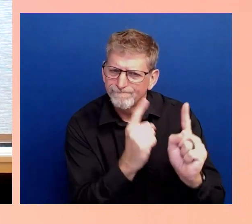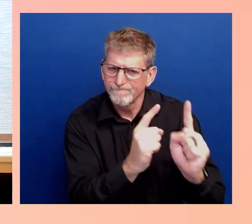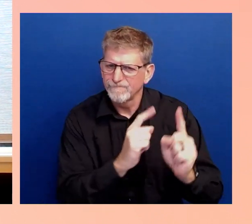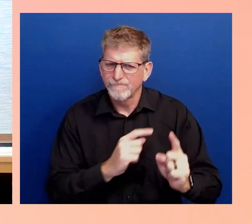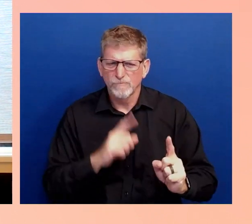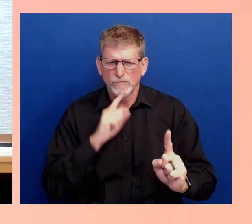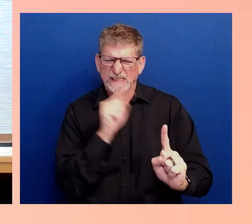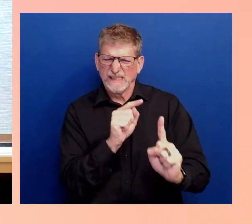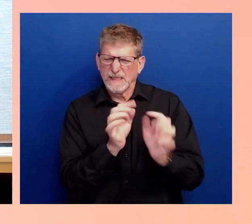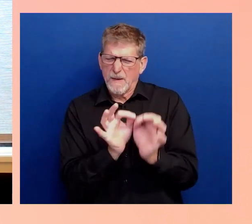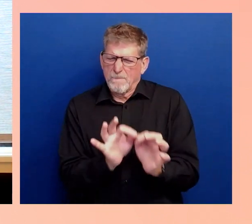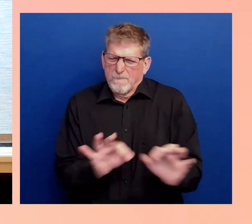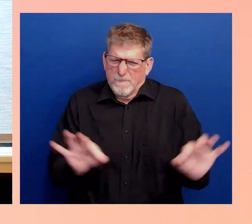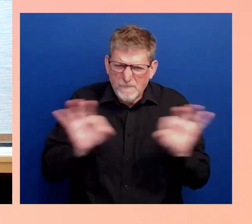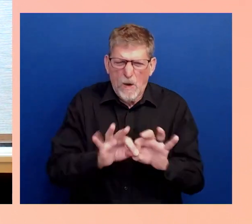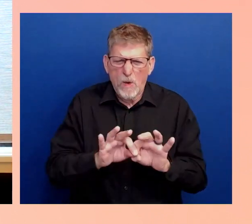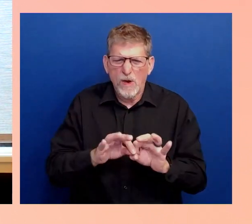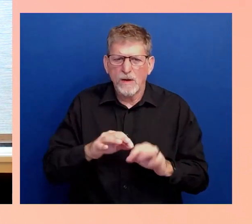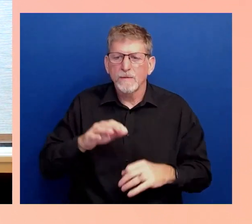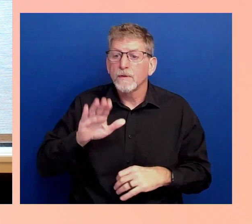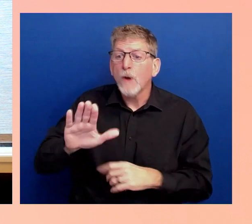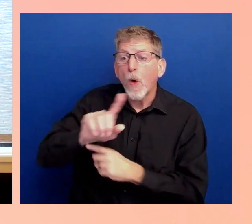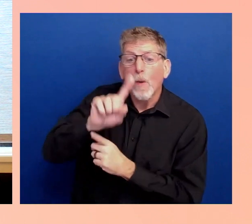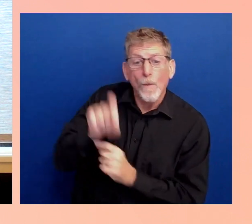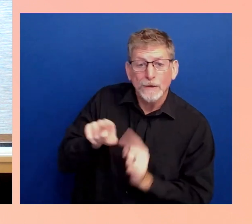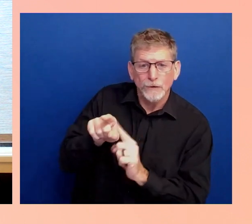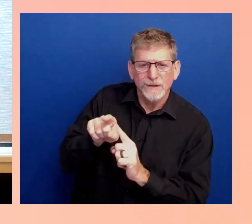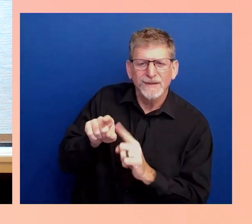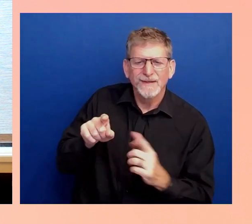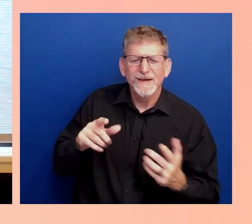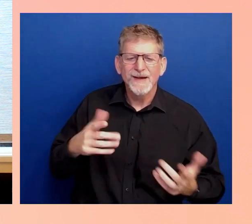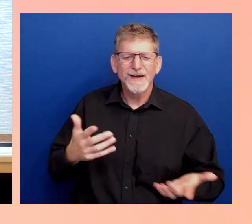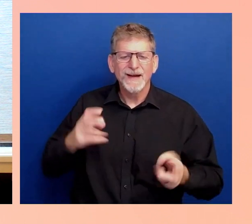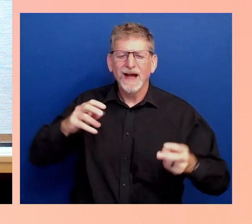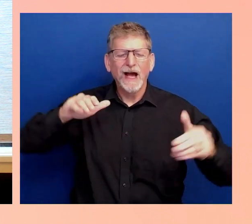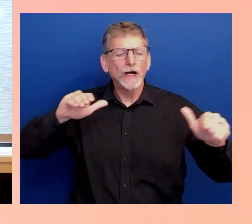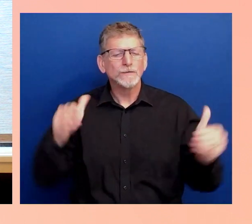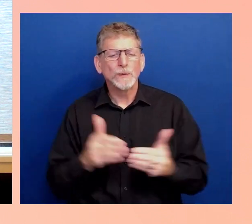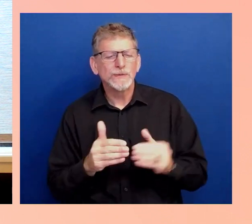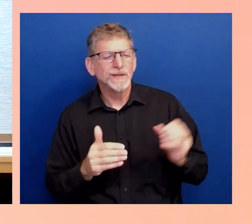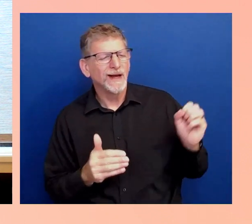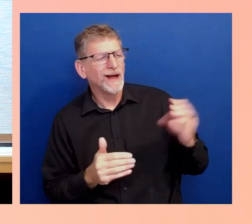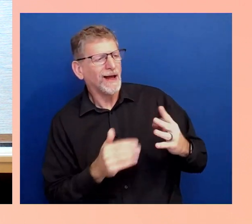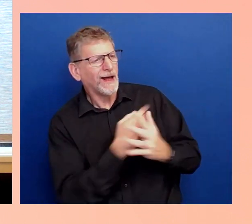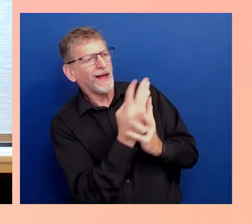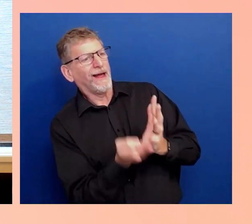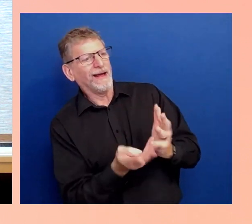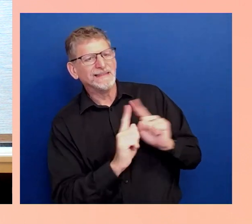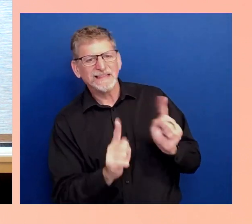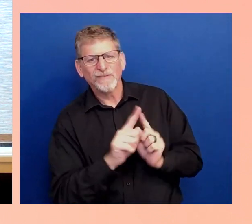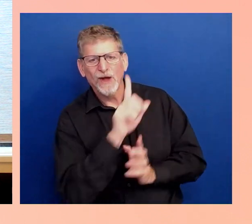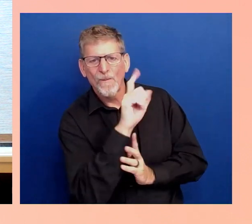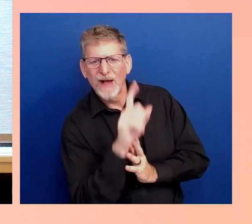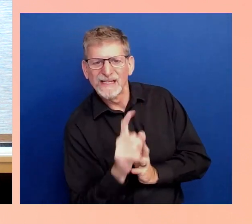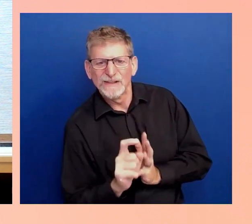that introduces a lot of questions like, if we are living in this enormously complex world